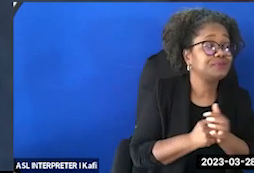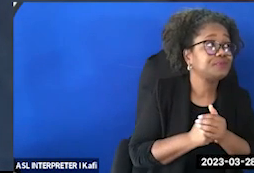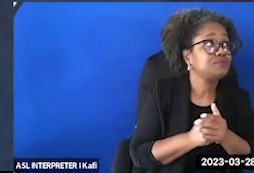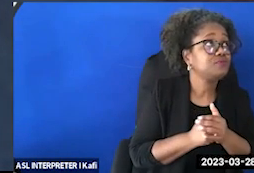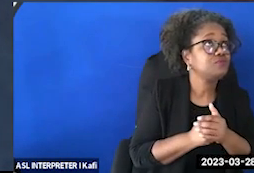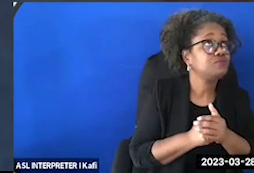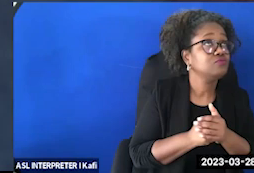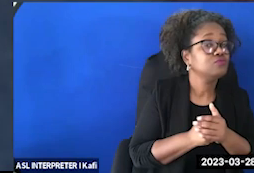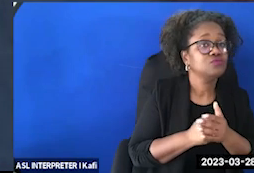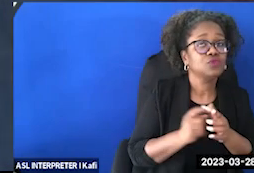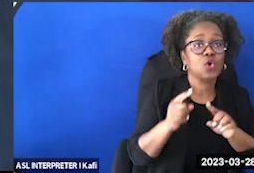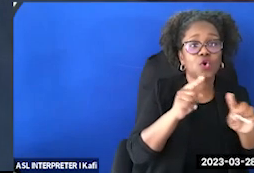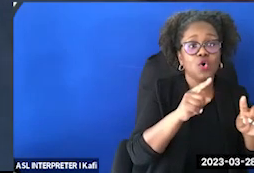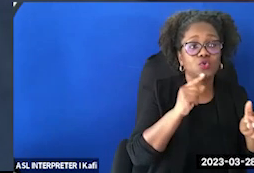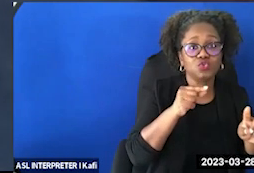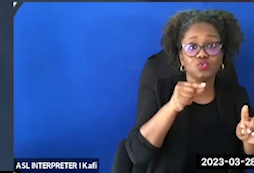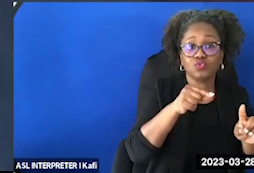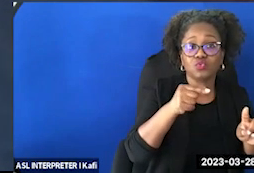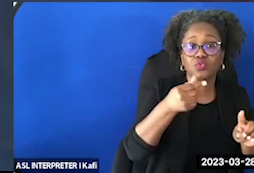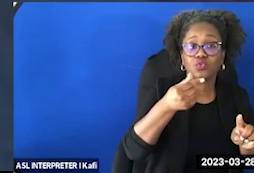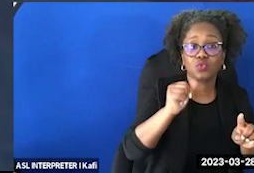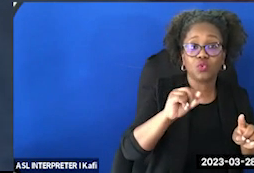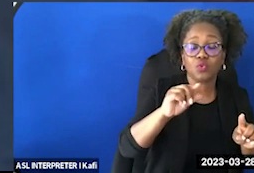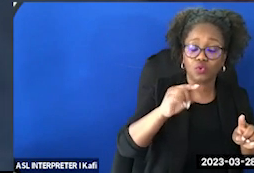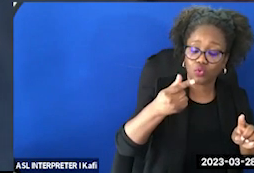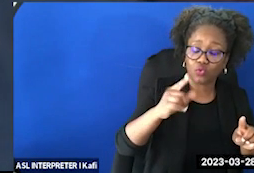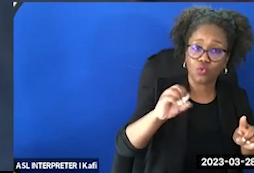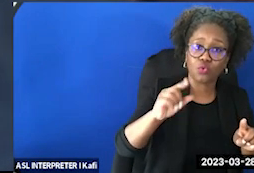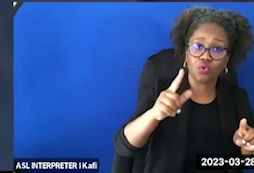Debbie Stine, Science & Technology Policy Academy: Google News and they type in.